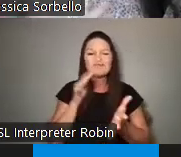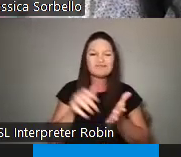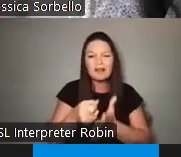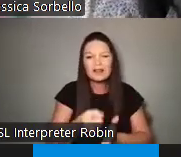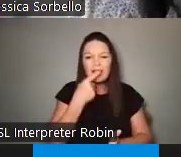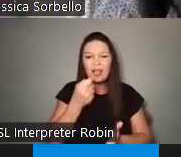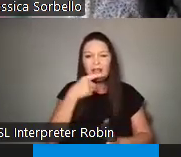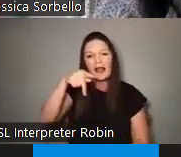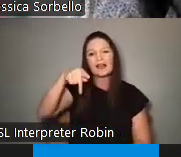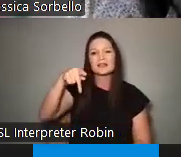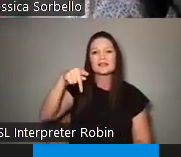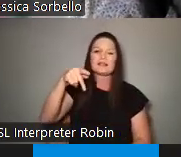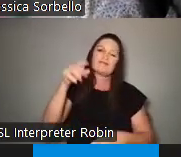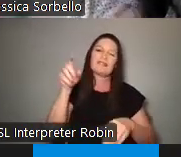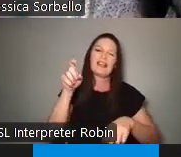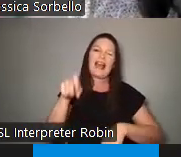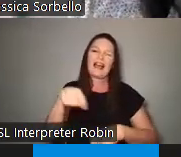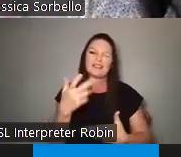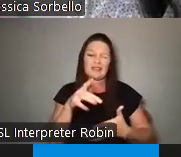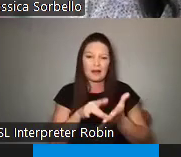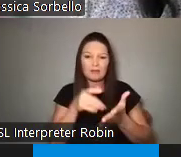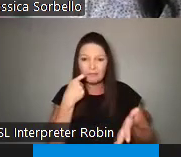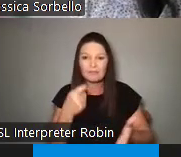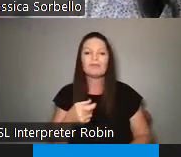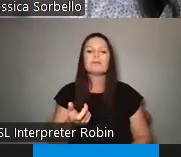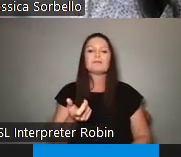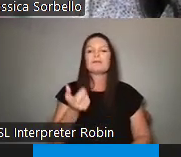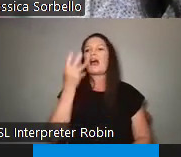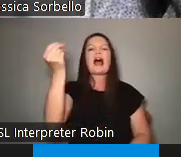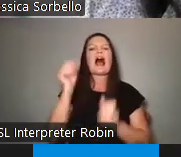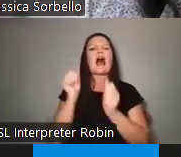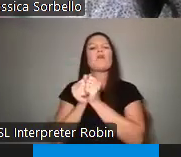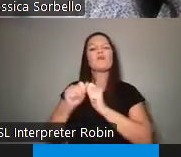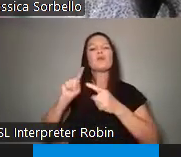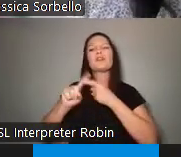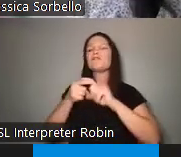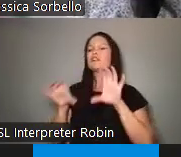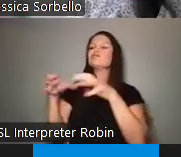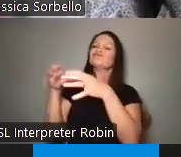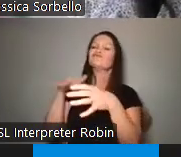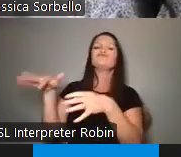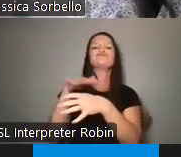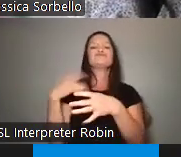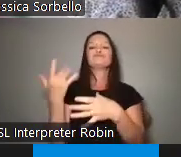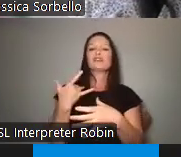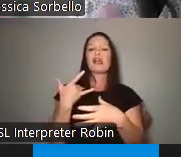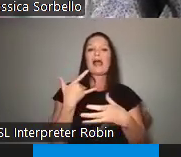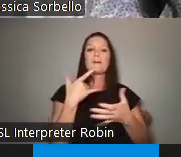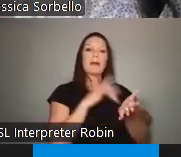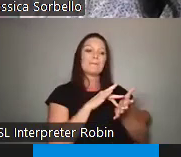didn't bring it and I start having a panic attack. Somebody I am with